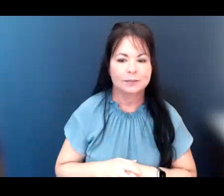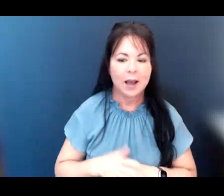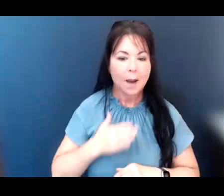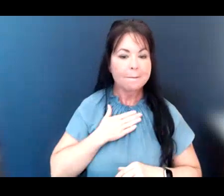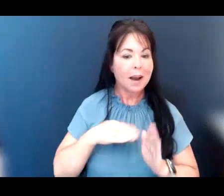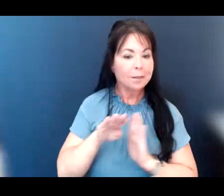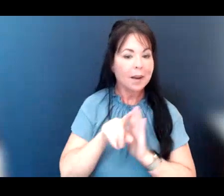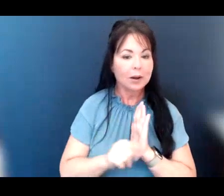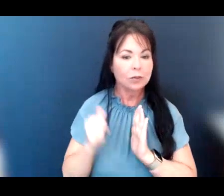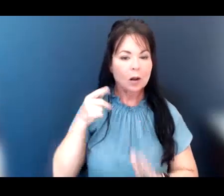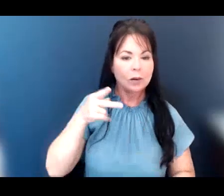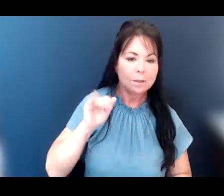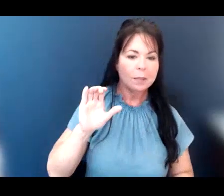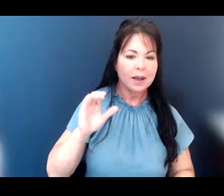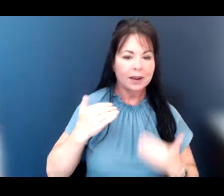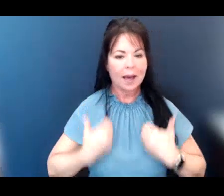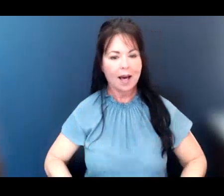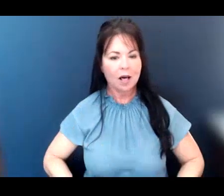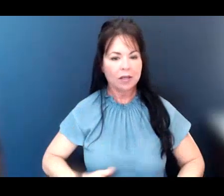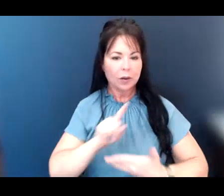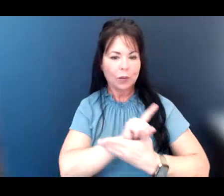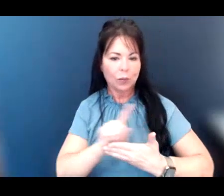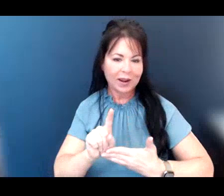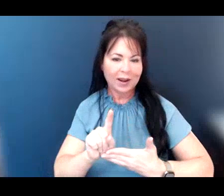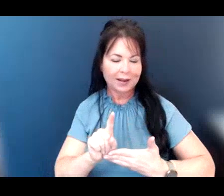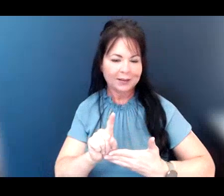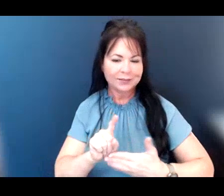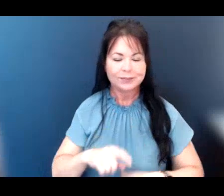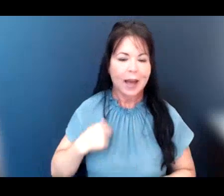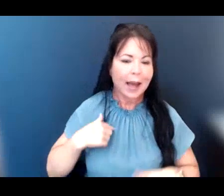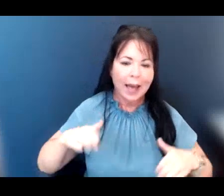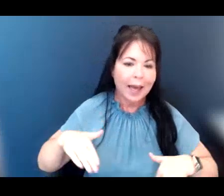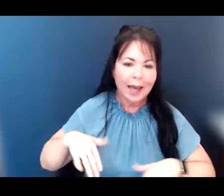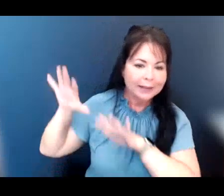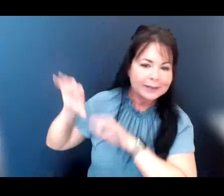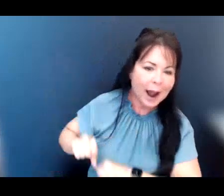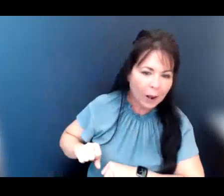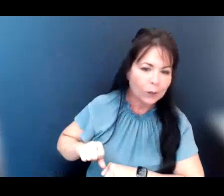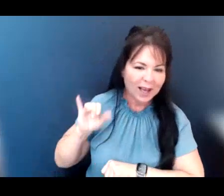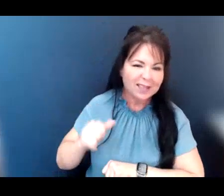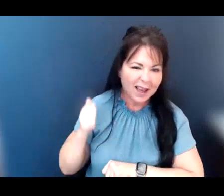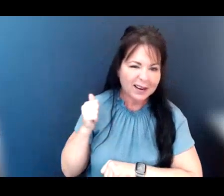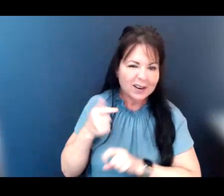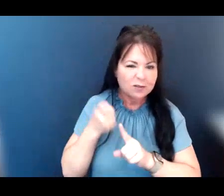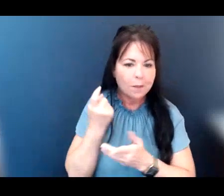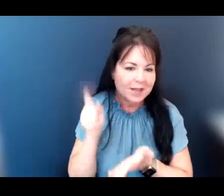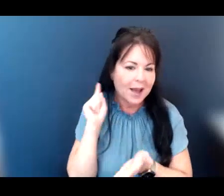I'm a little-- I didn't get it down. It was last week, but that's me. Thanks.